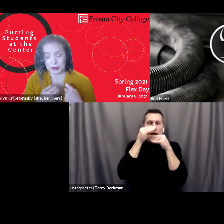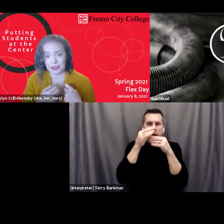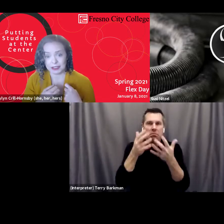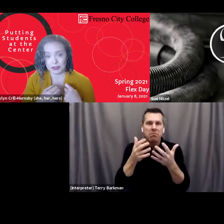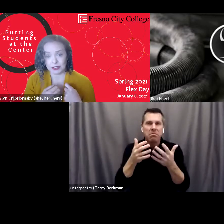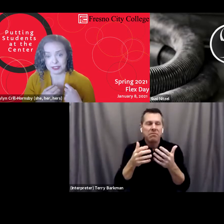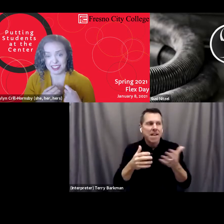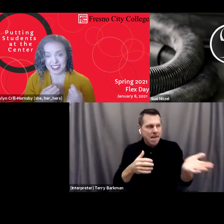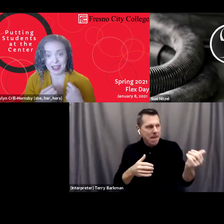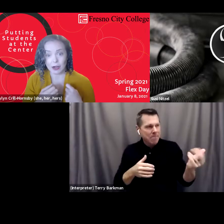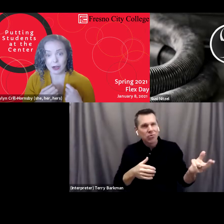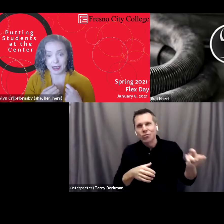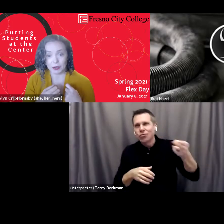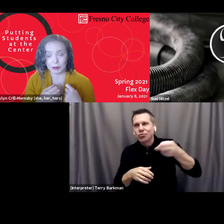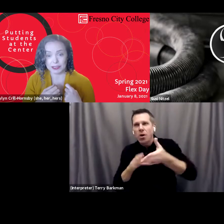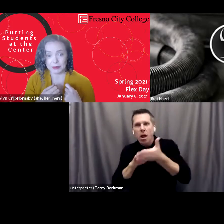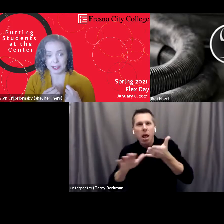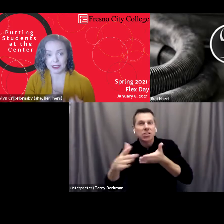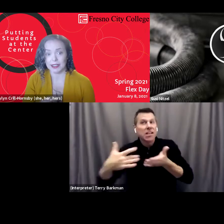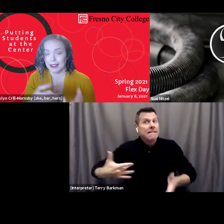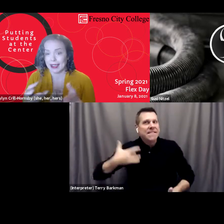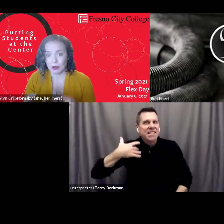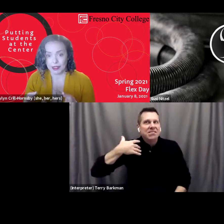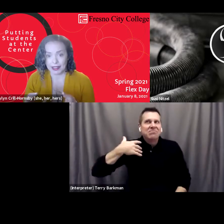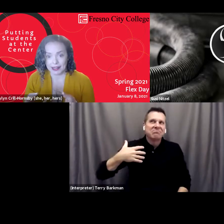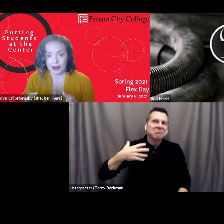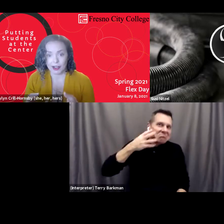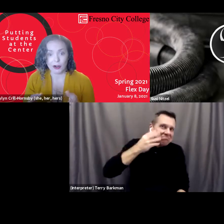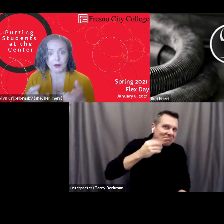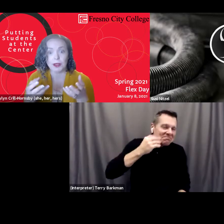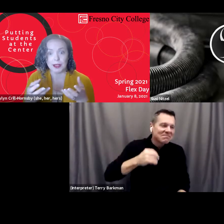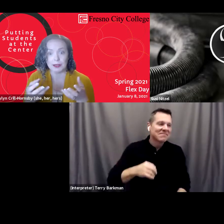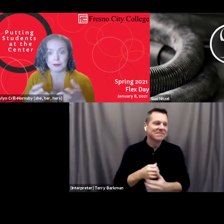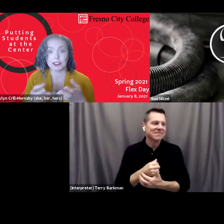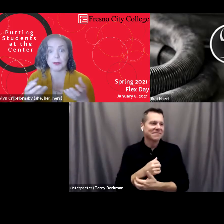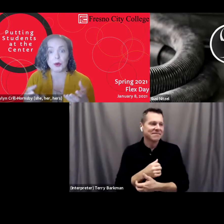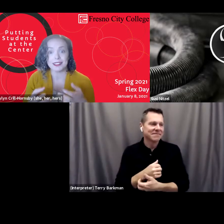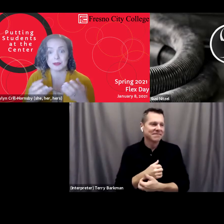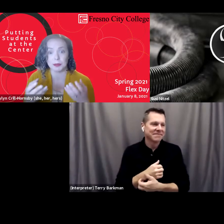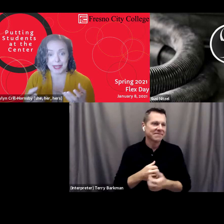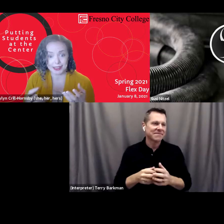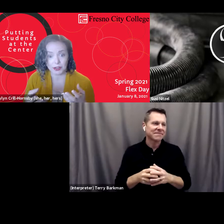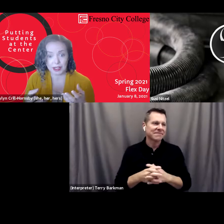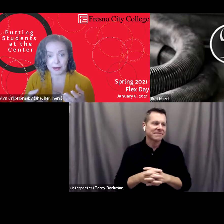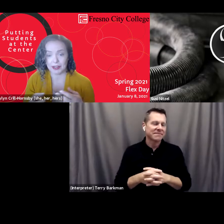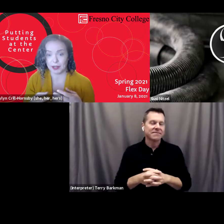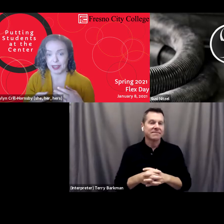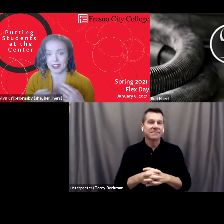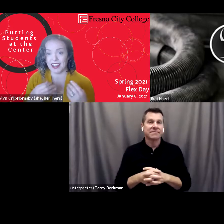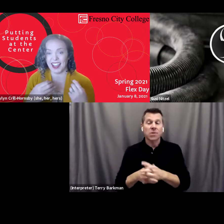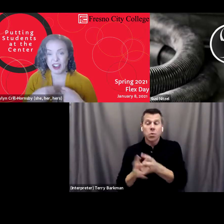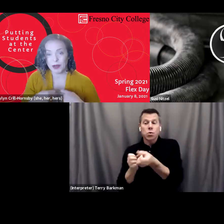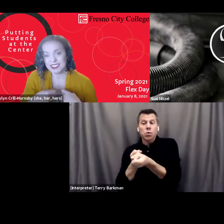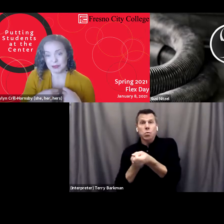experience feels like and how they are a participant in it, how they are supported and remaining on that pathway. And then how we as